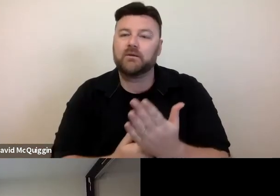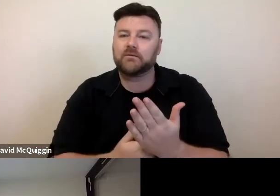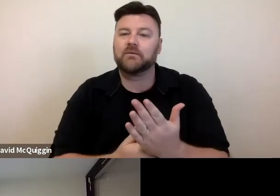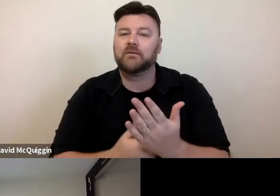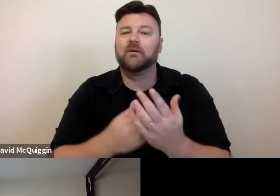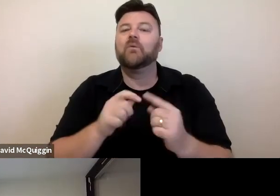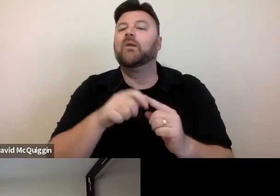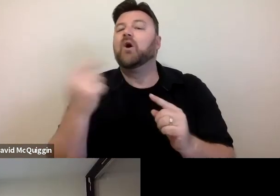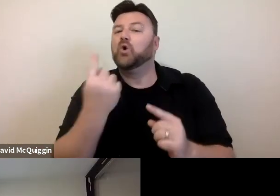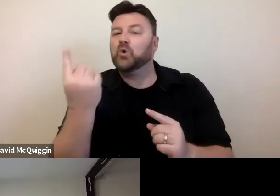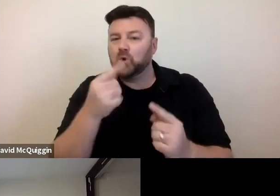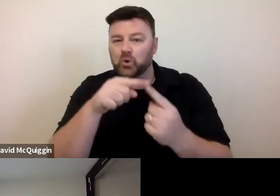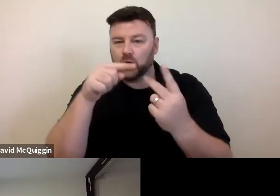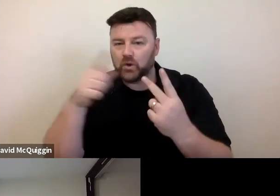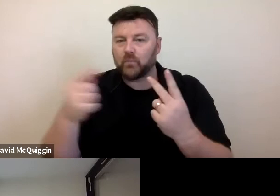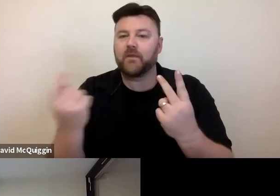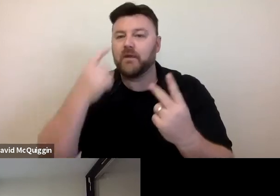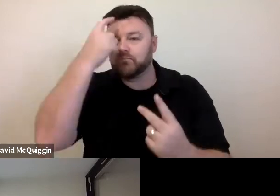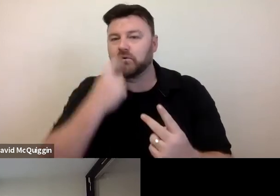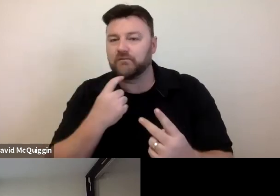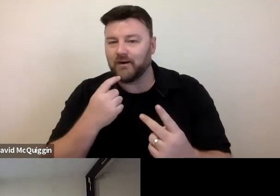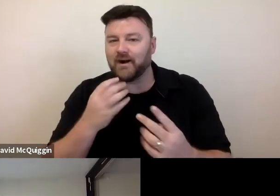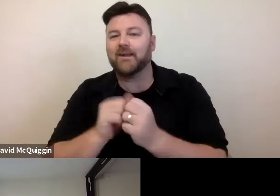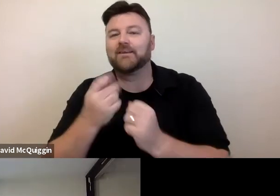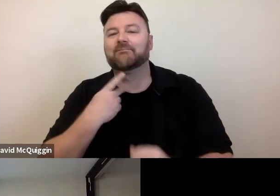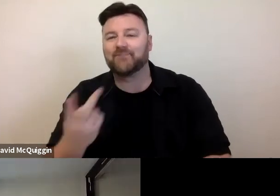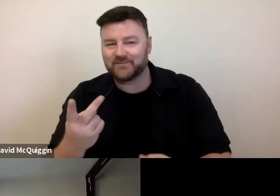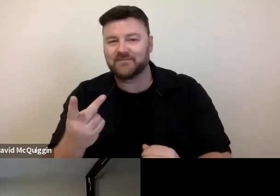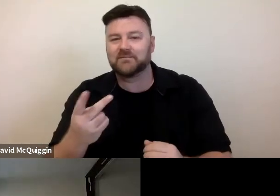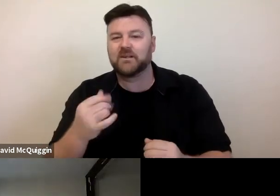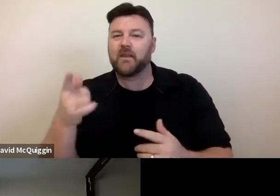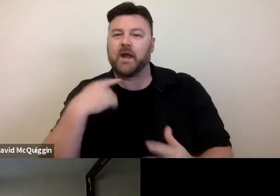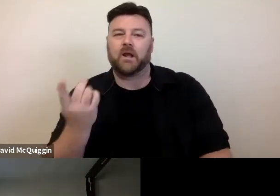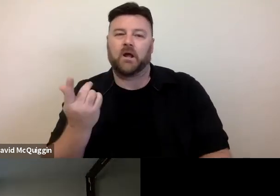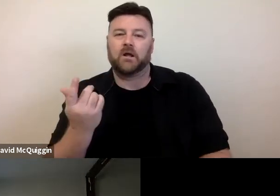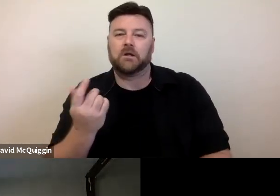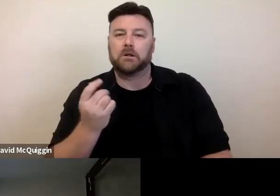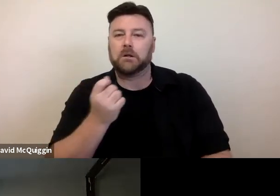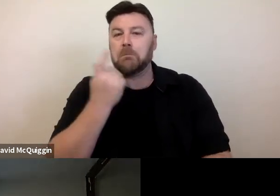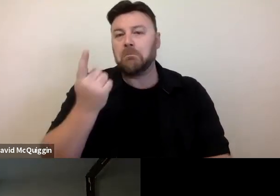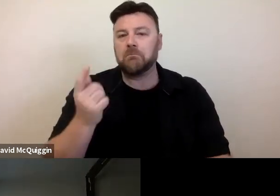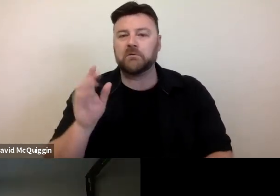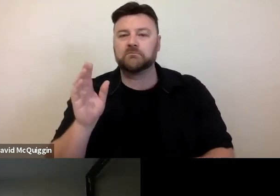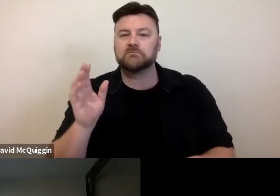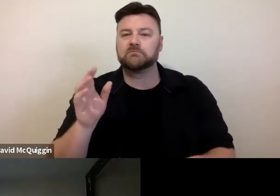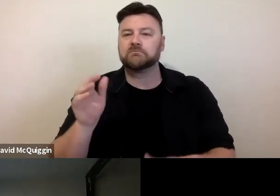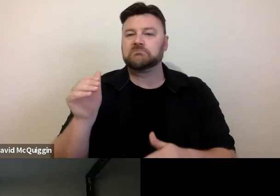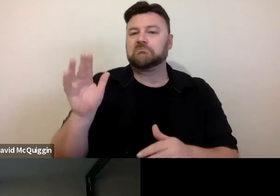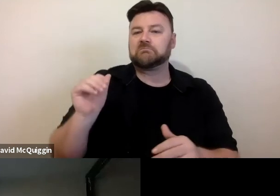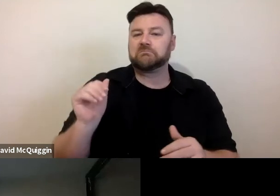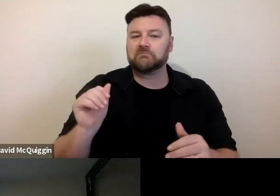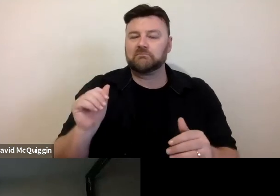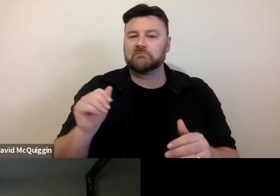profiles with their voice - were they snarky, sassy, narky, were they